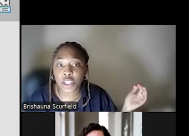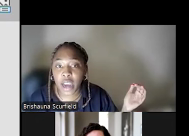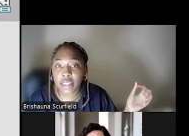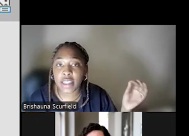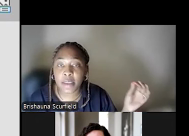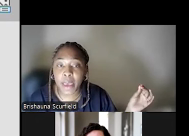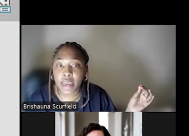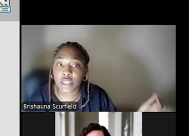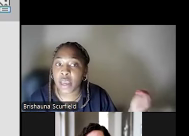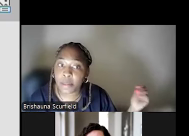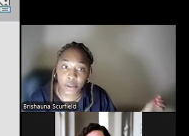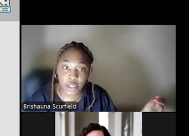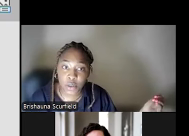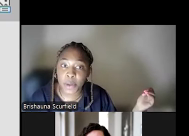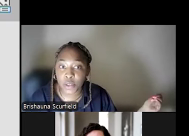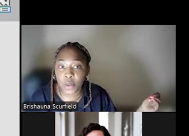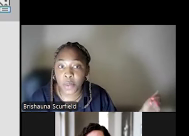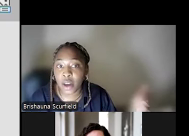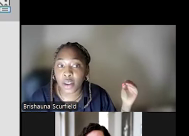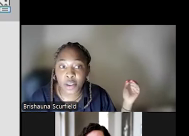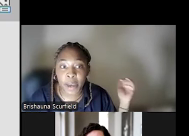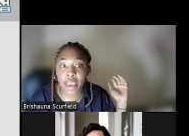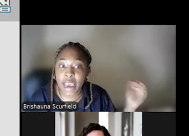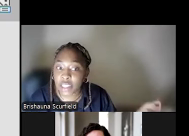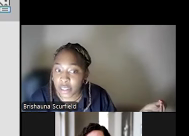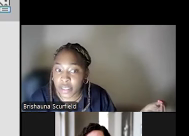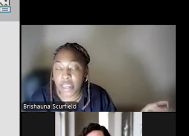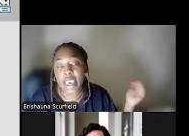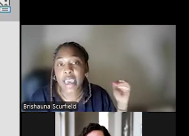your eyes and think back to elementary school, middle school when we all learned about adjectives